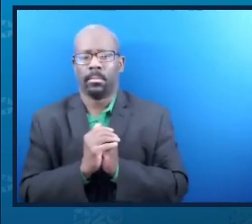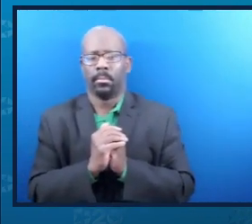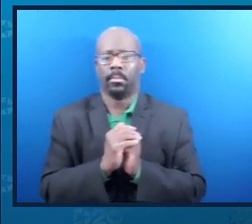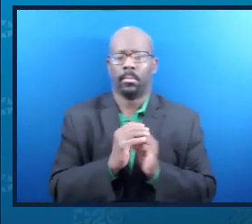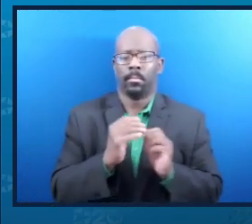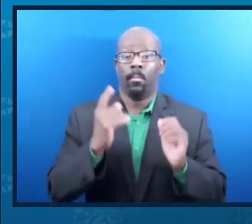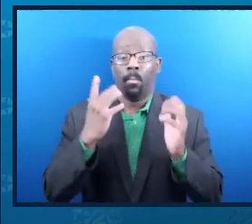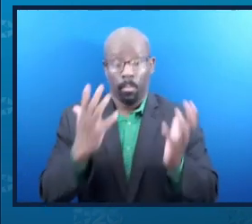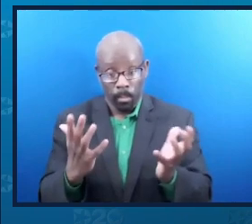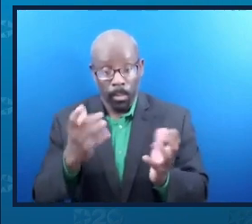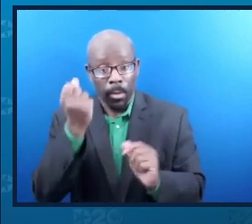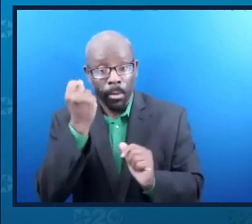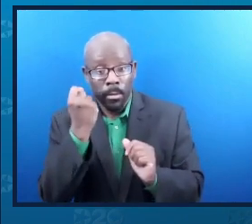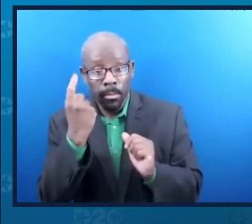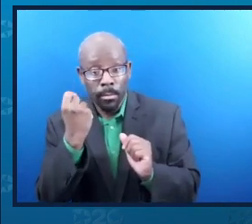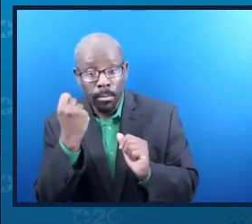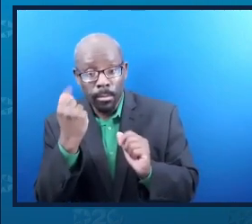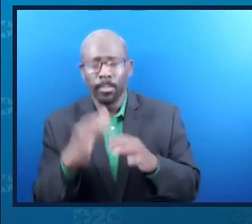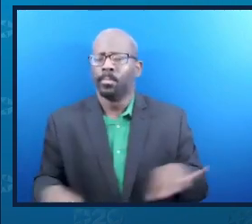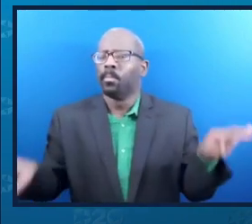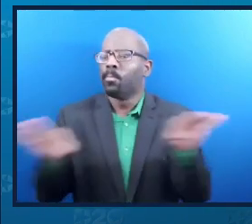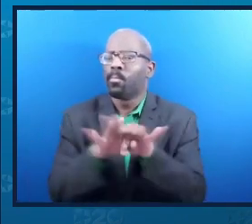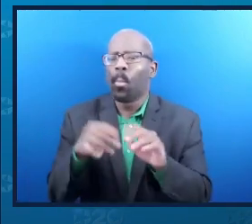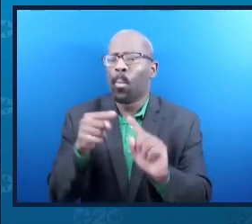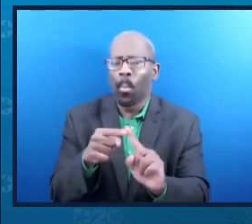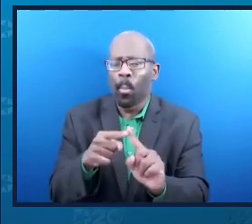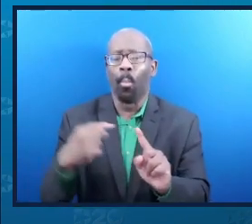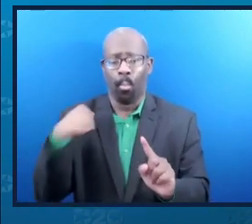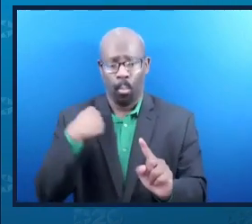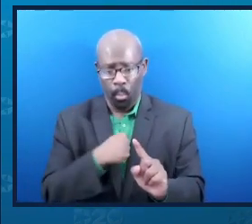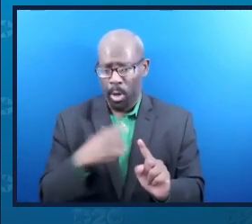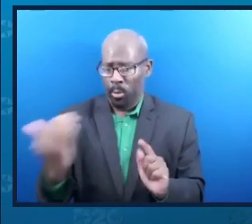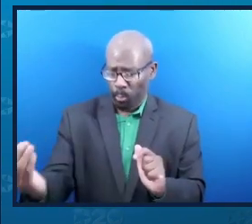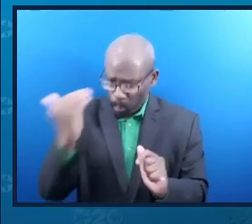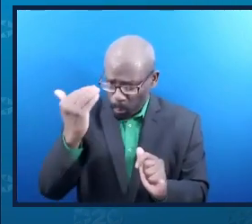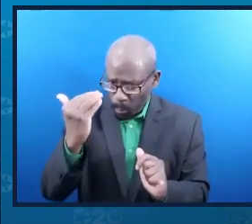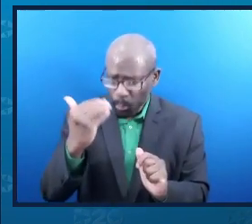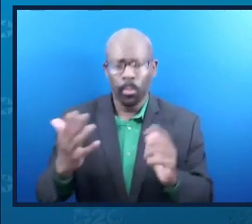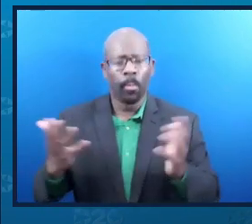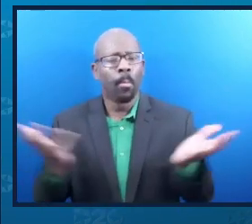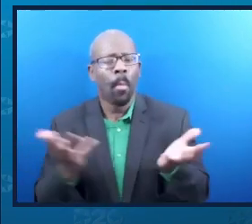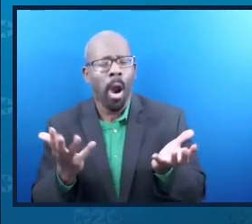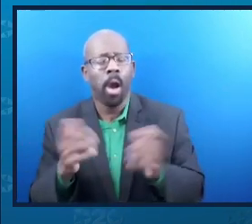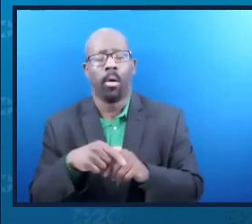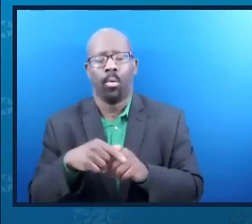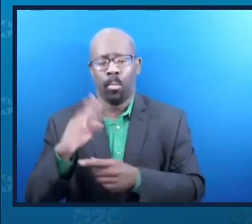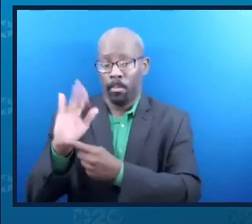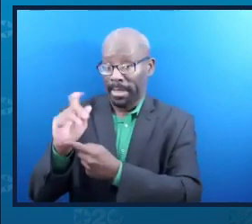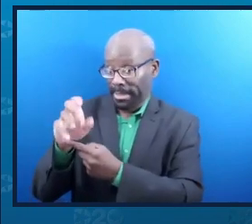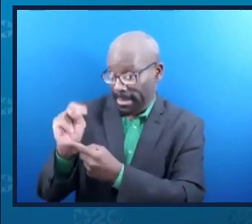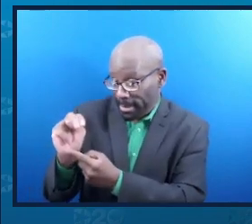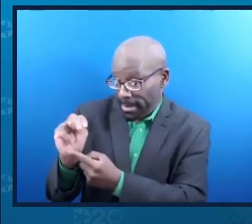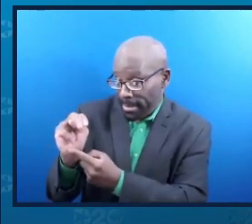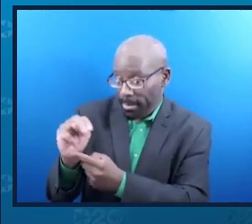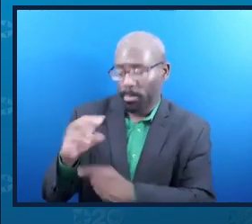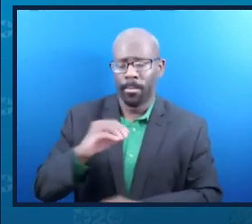ANYTHING, WHAT I KNOW ABOUT JOE